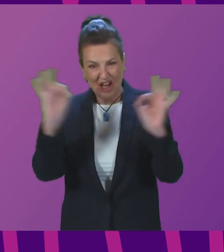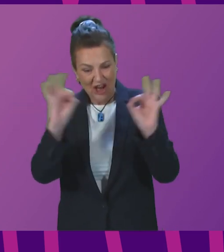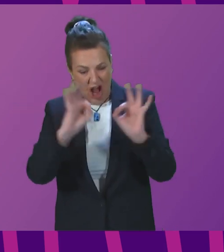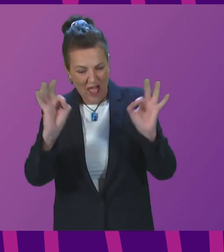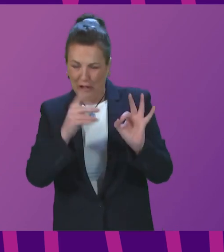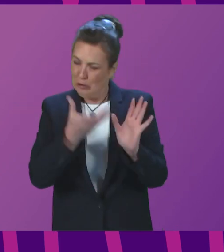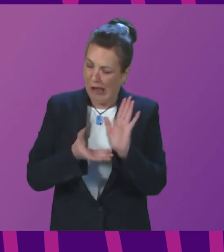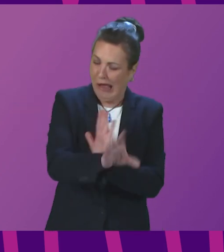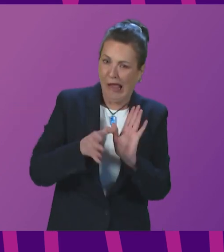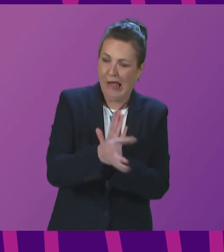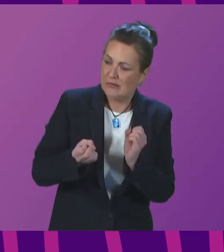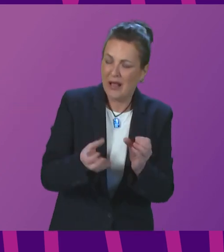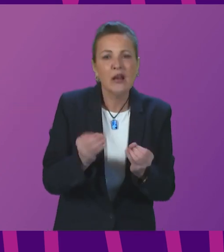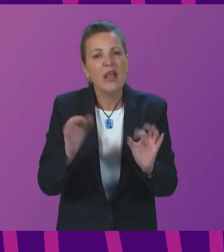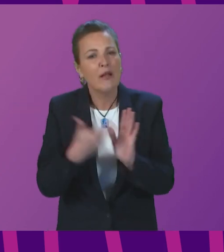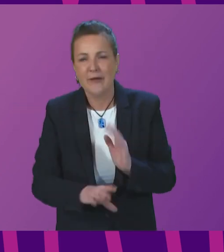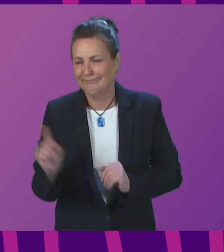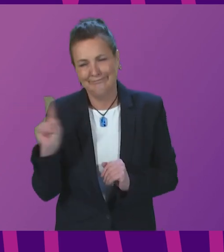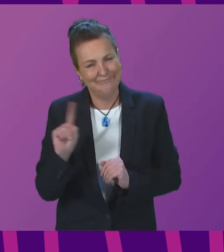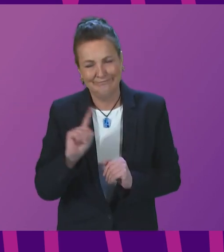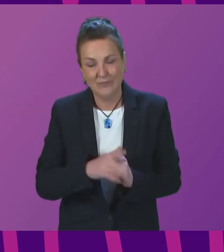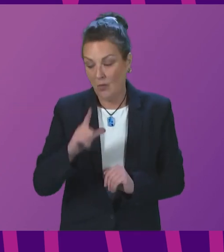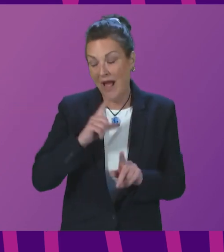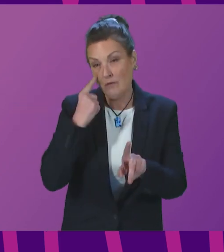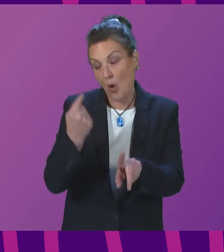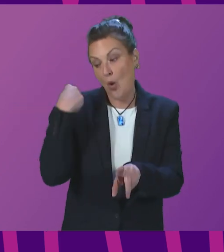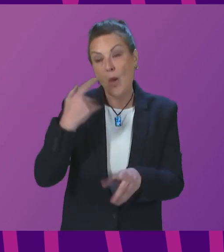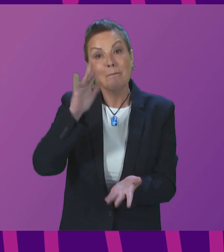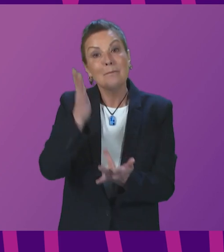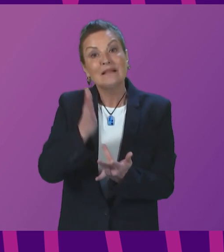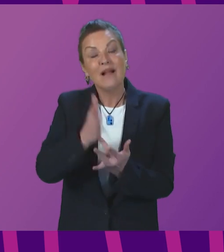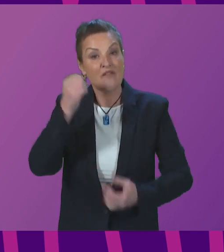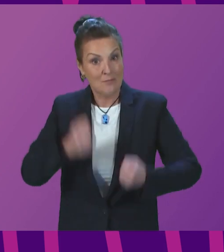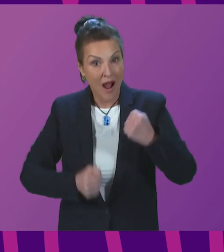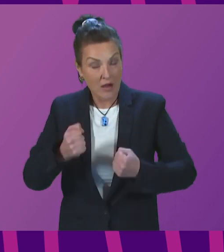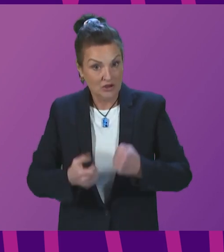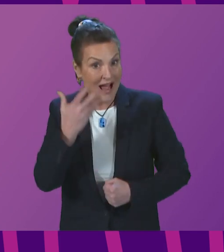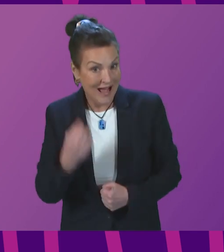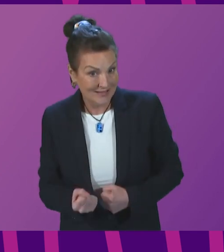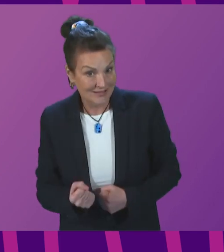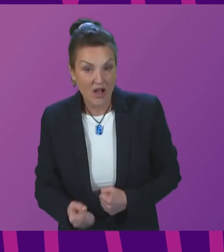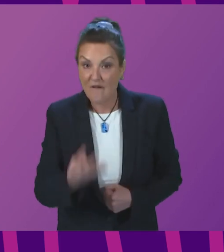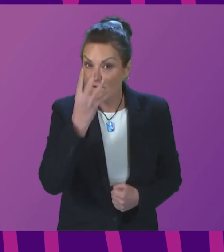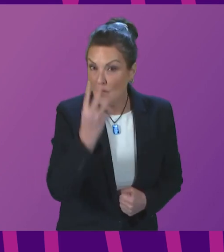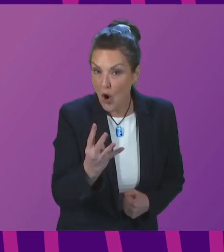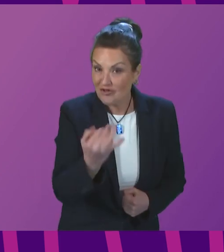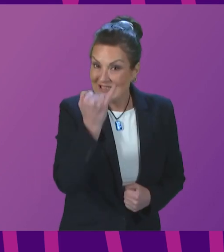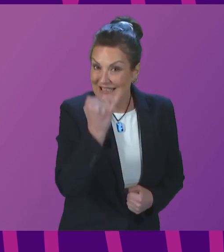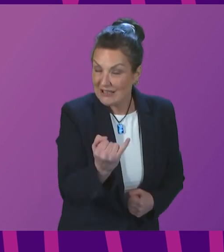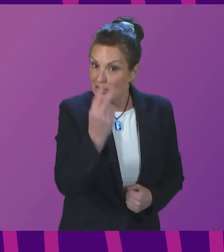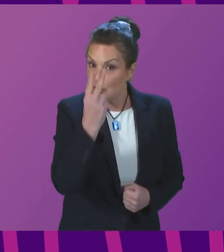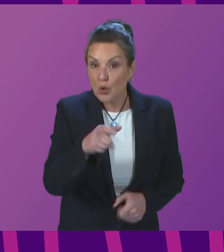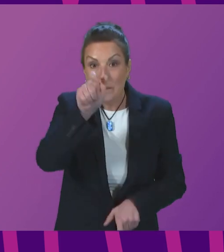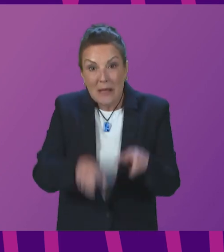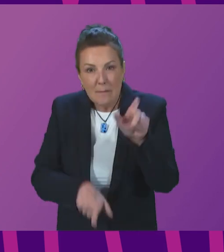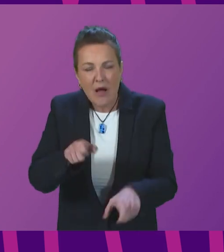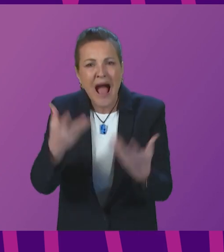As of the middle of March this year, 462 people have employment in Ferguson’s shipyard.